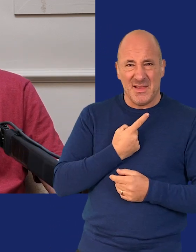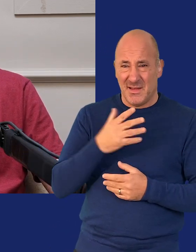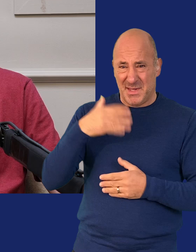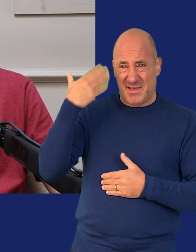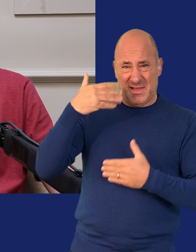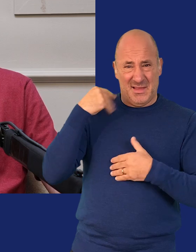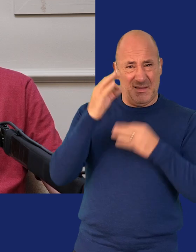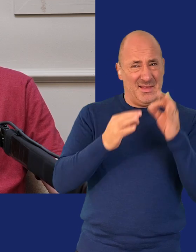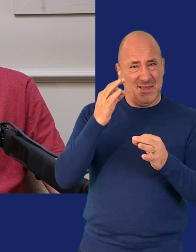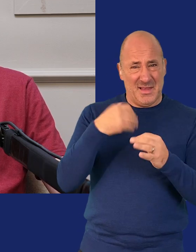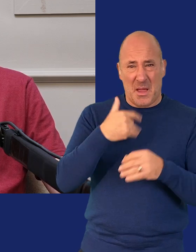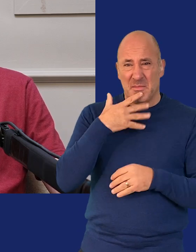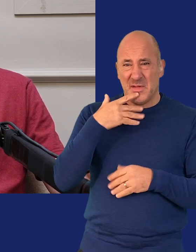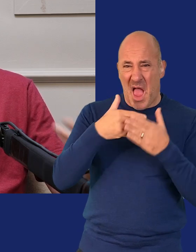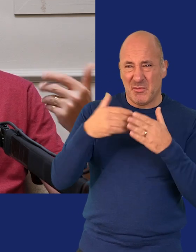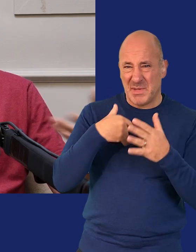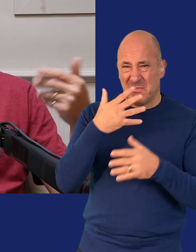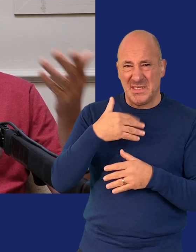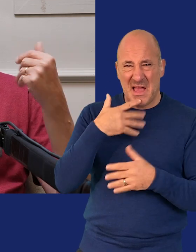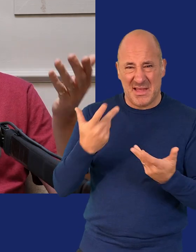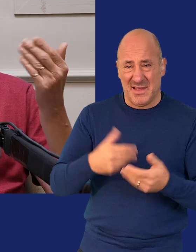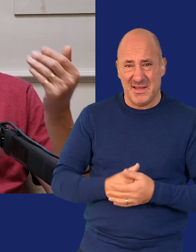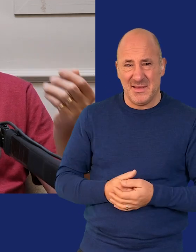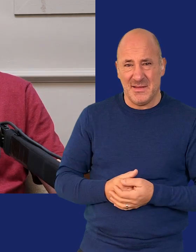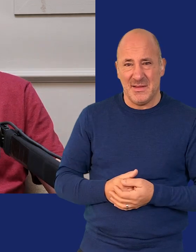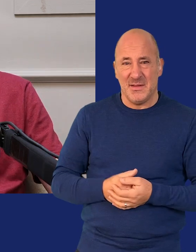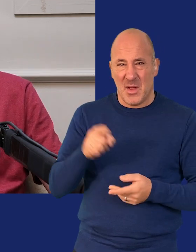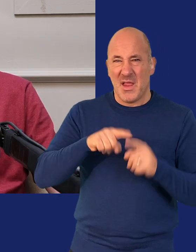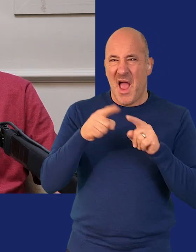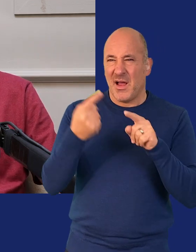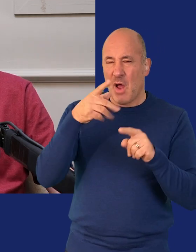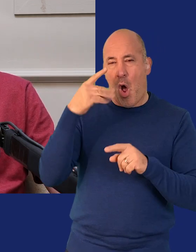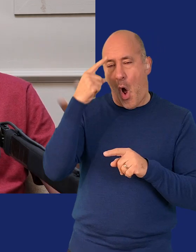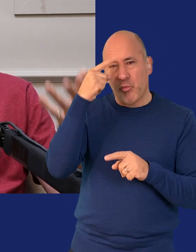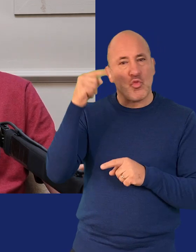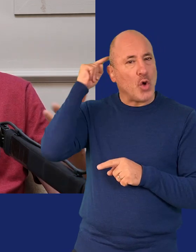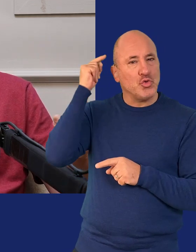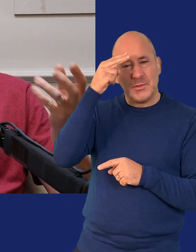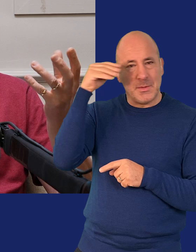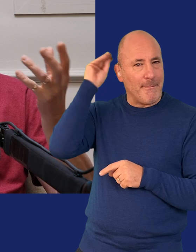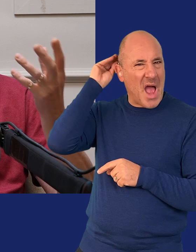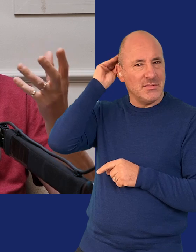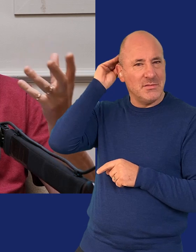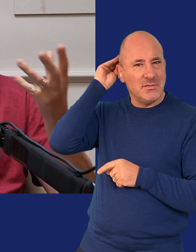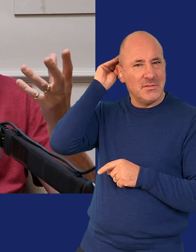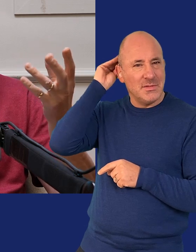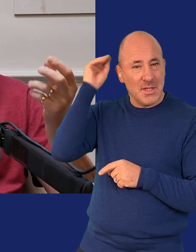I mean, you know, that goes back to this whole thing about unconscious bias. You know, we all know that we've got these biases and we hold them.